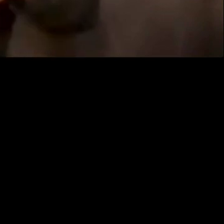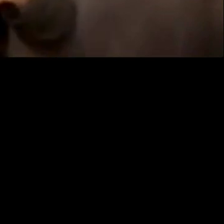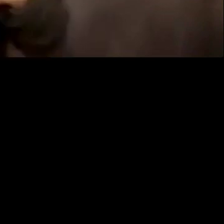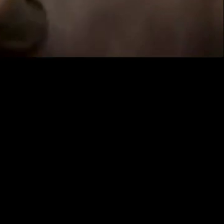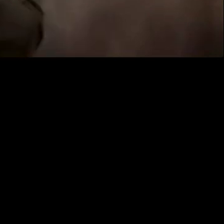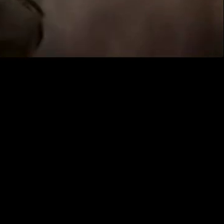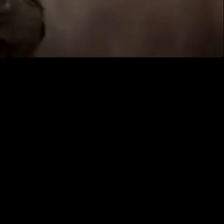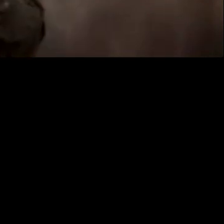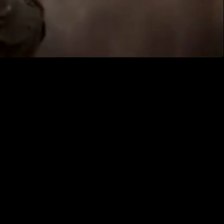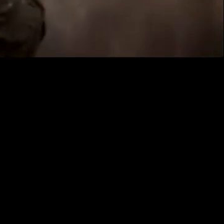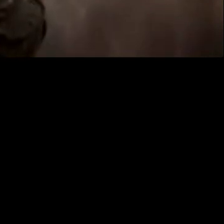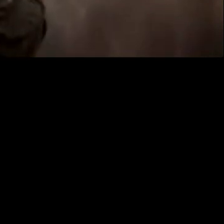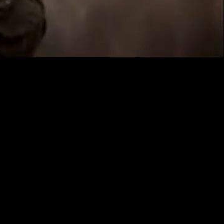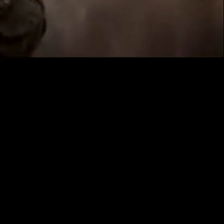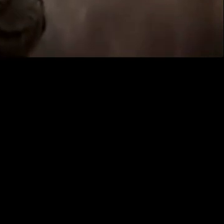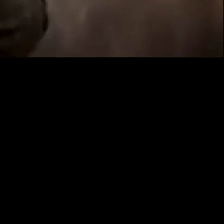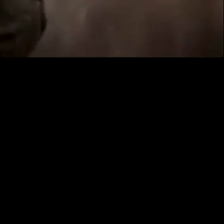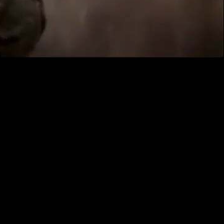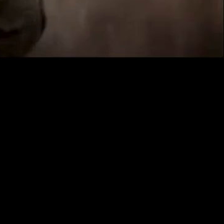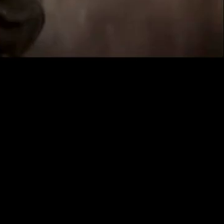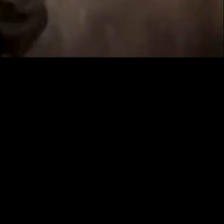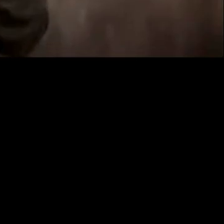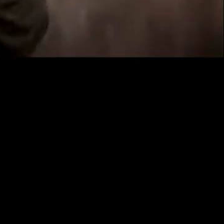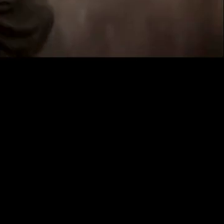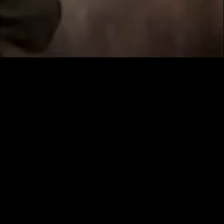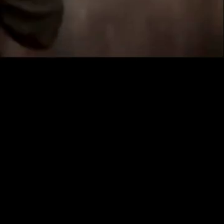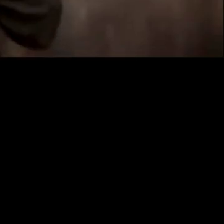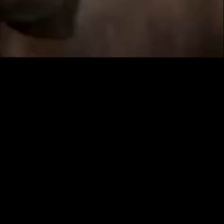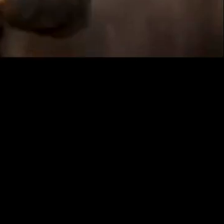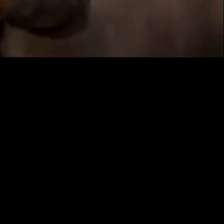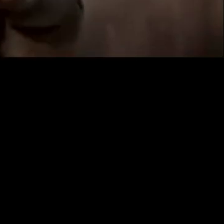background. As part of our quarterly webinar series, we